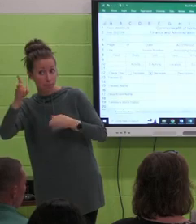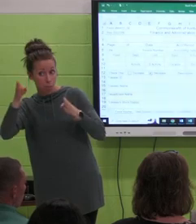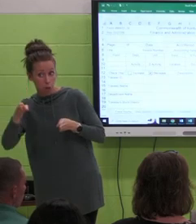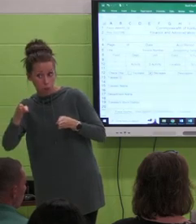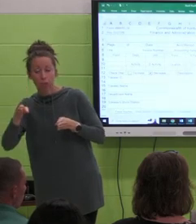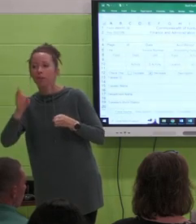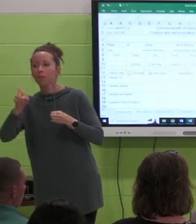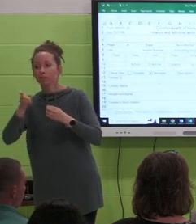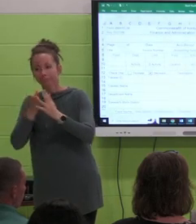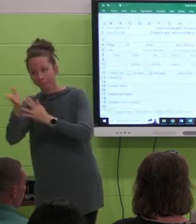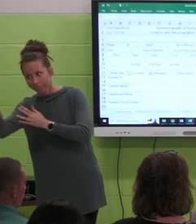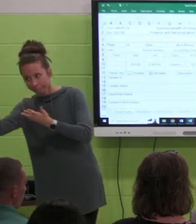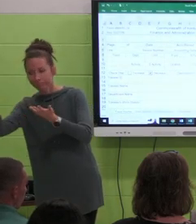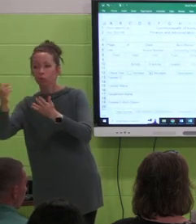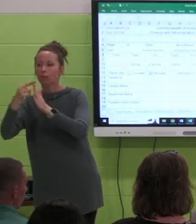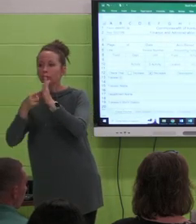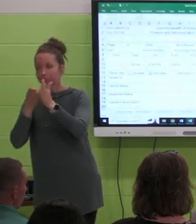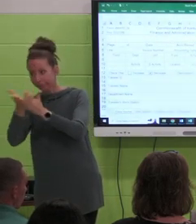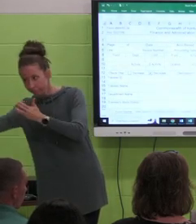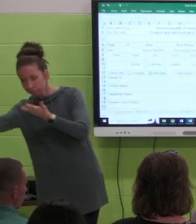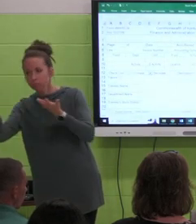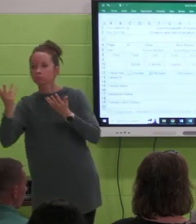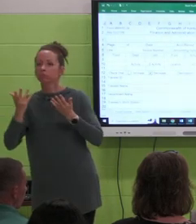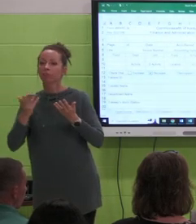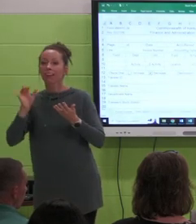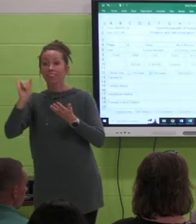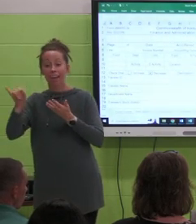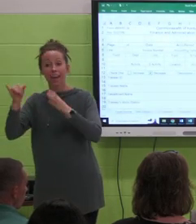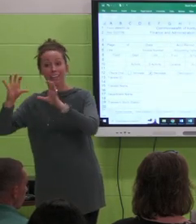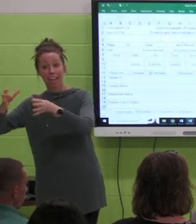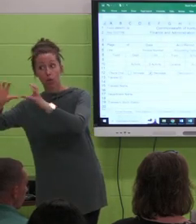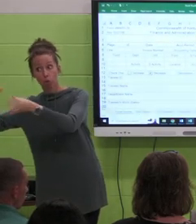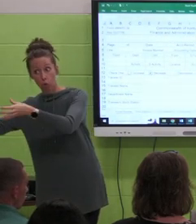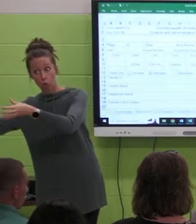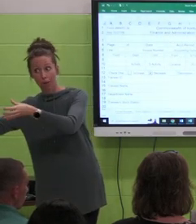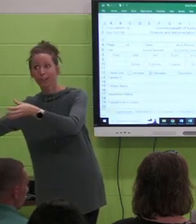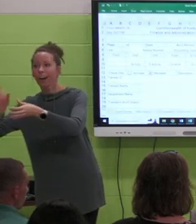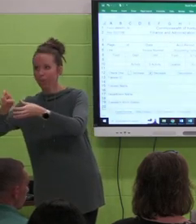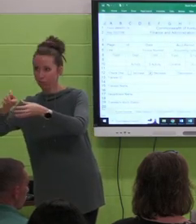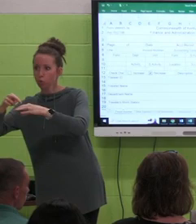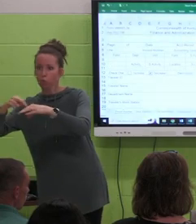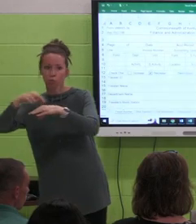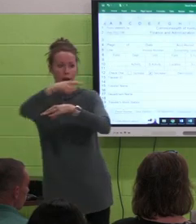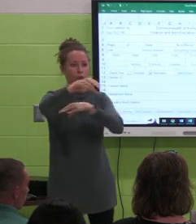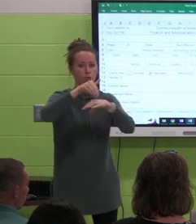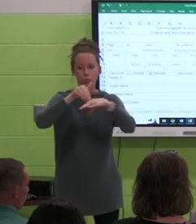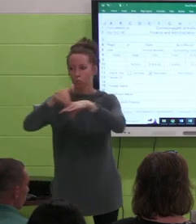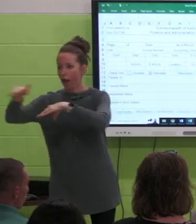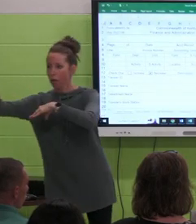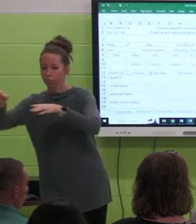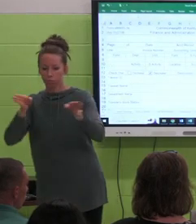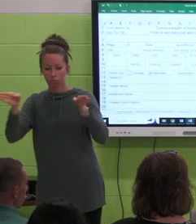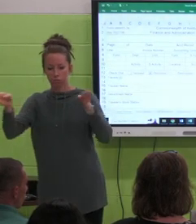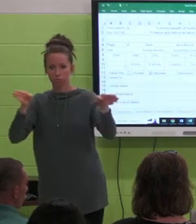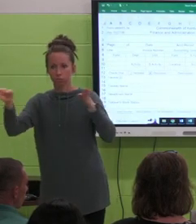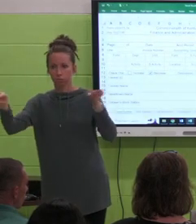a registration you're going to go this route in those categories route it then my folks know what